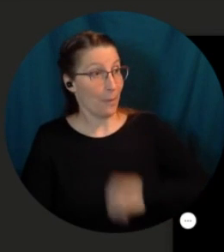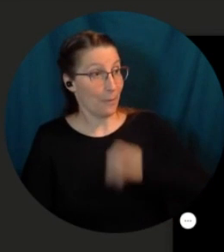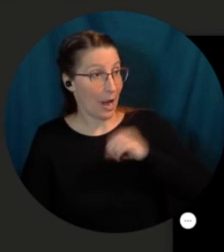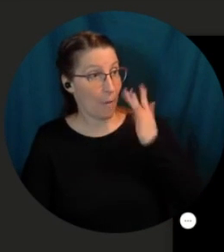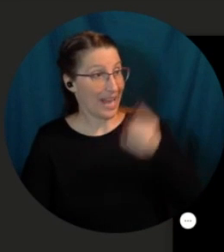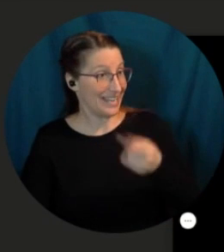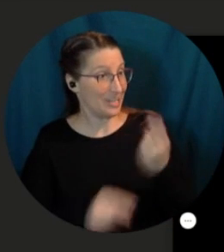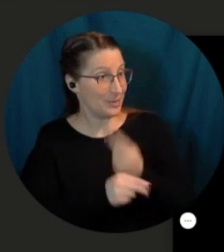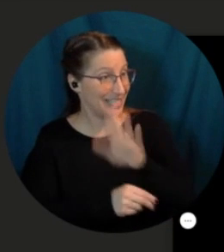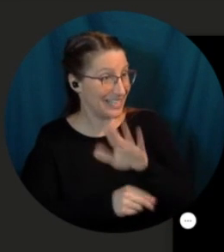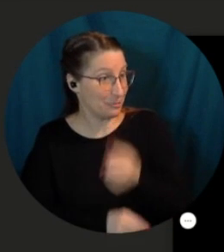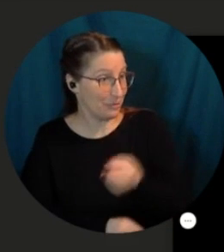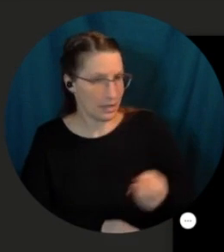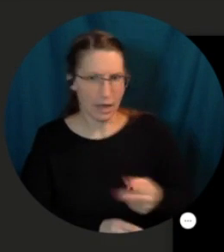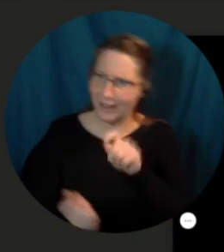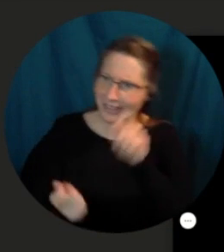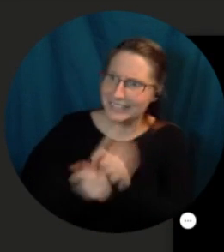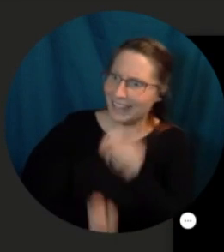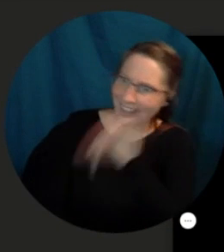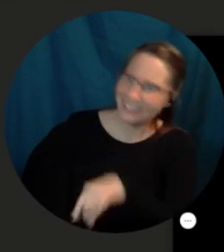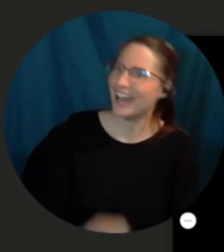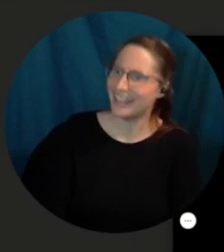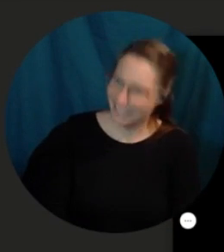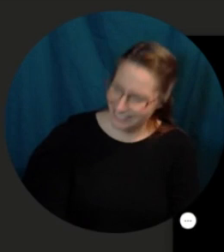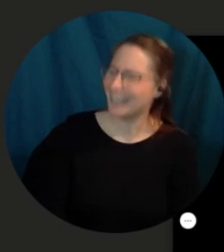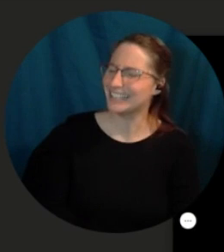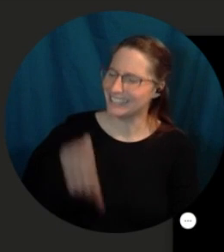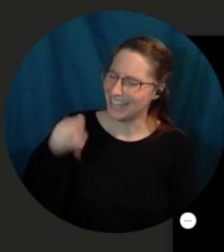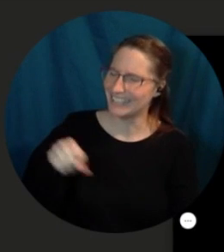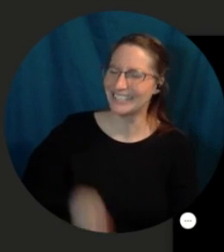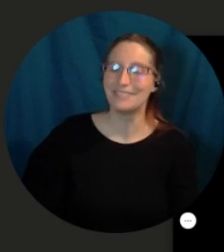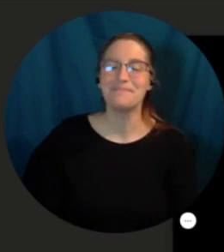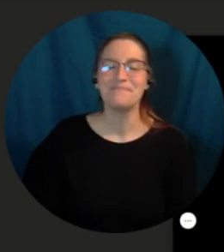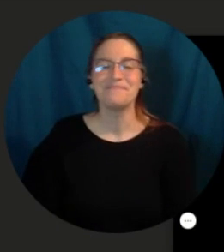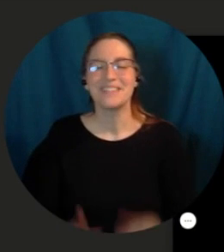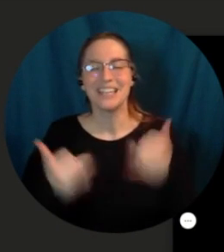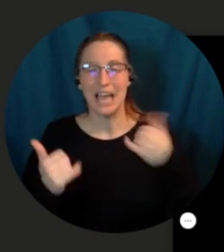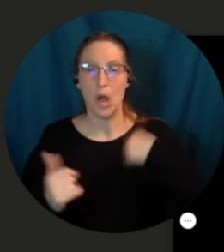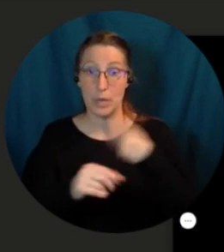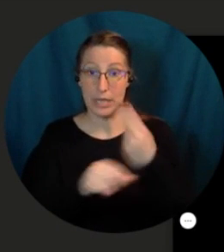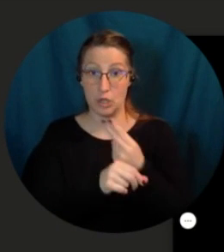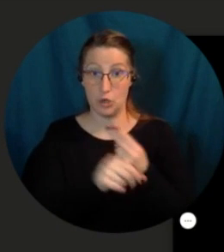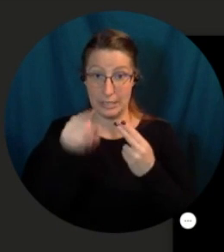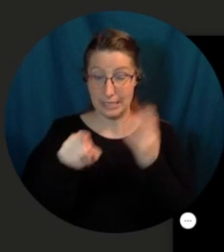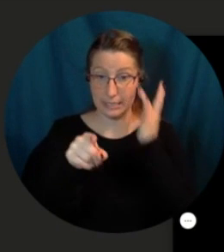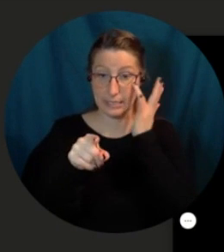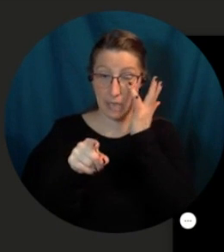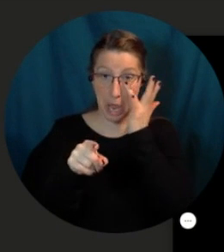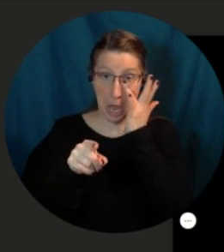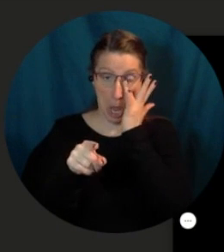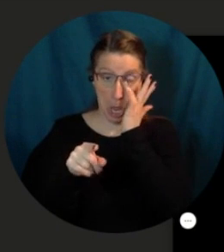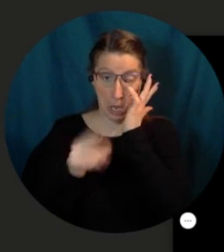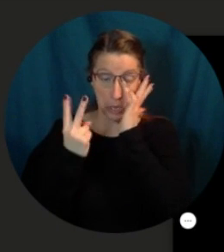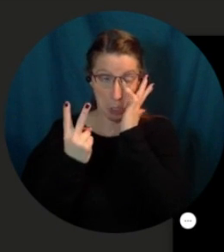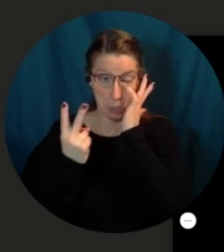Exactly. Now we use this one. And there's two sheets of this one, so it's all six colors.